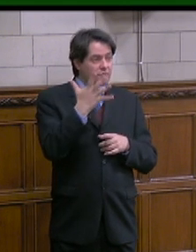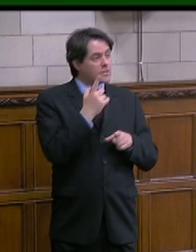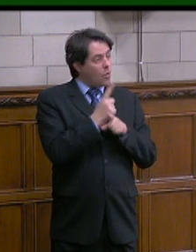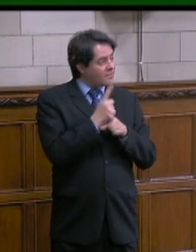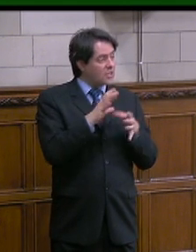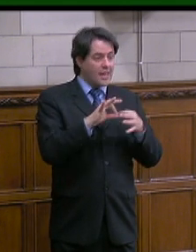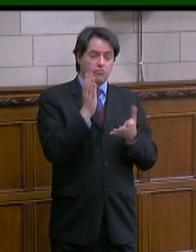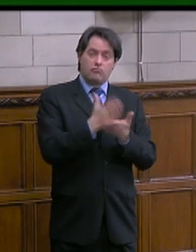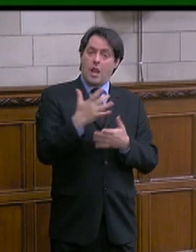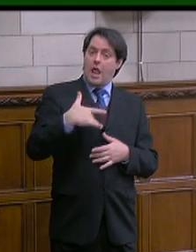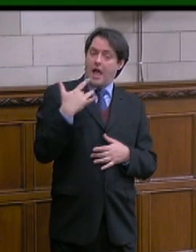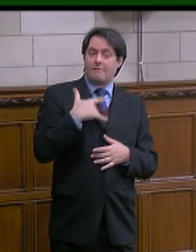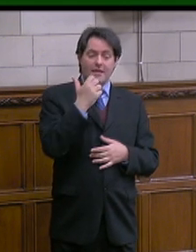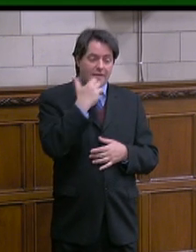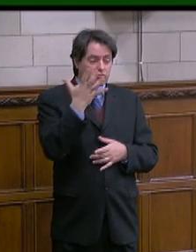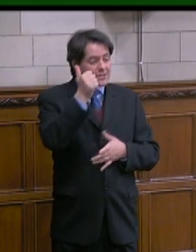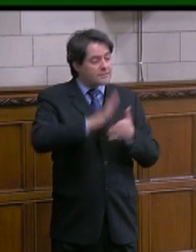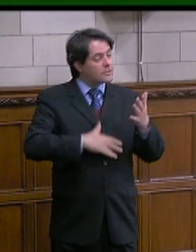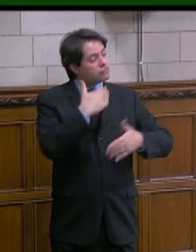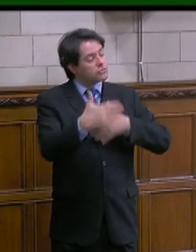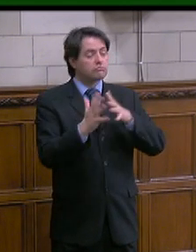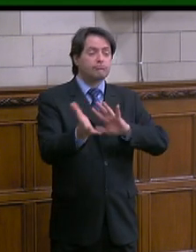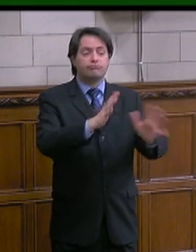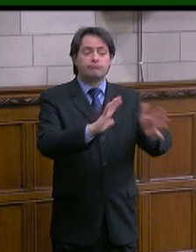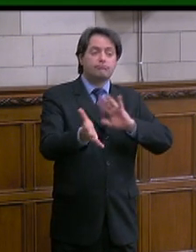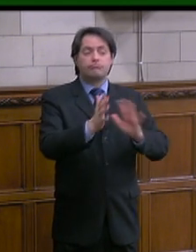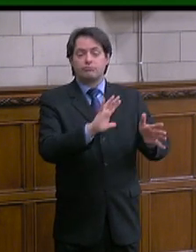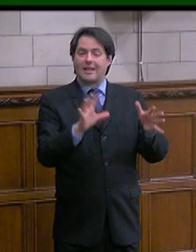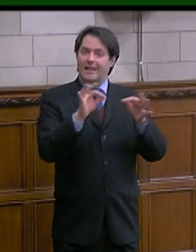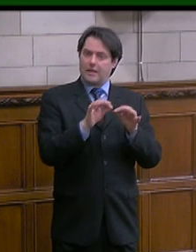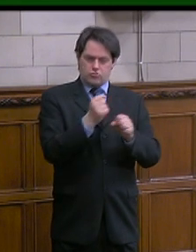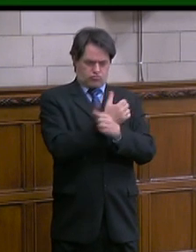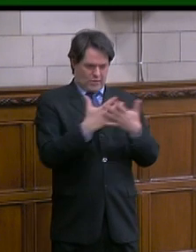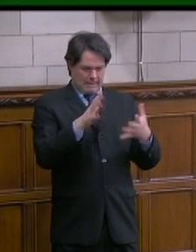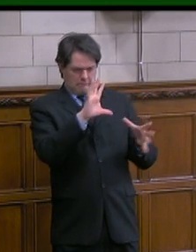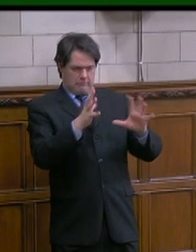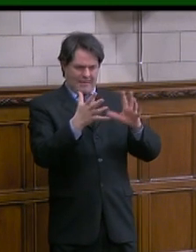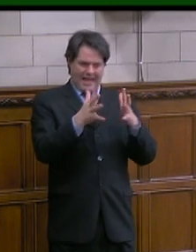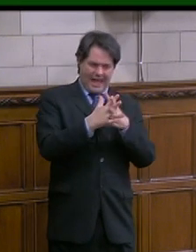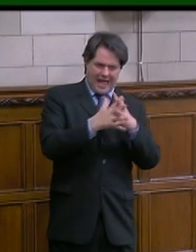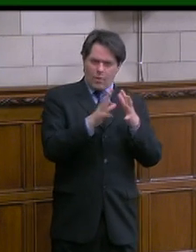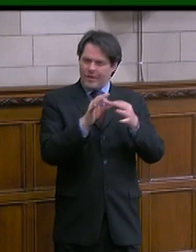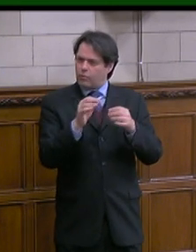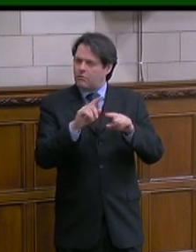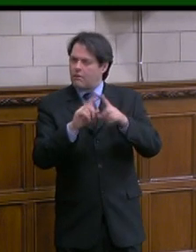life and daily experiences and to develop a wider grasp of grammar to deal with non-routine exchanges.